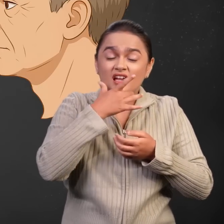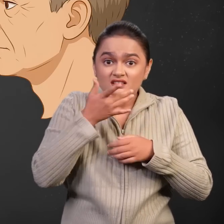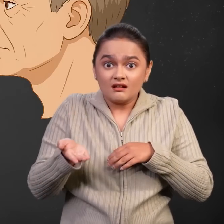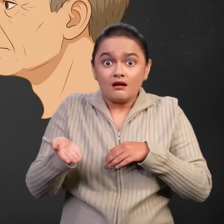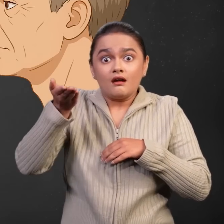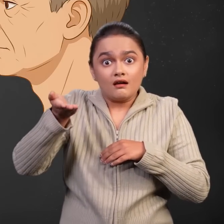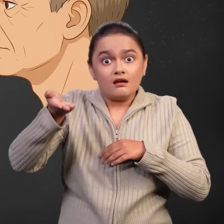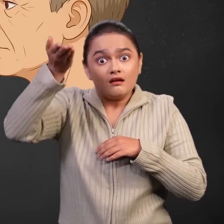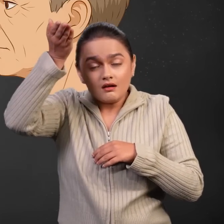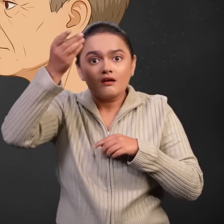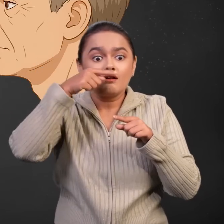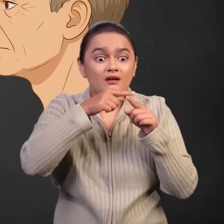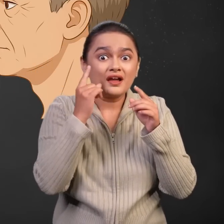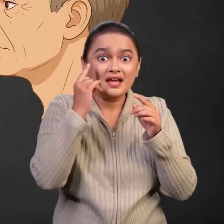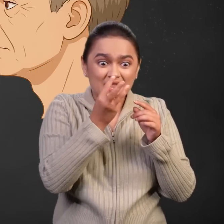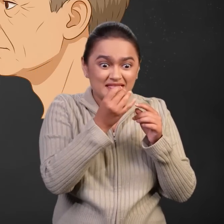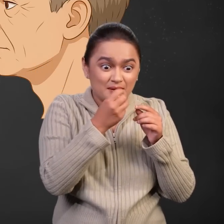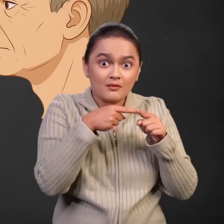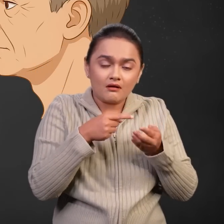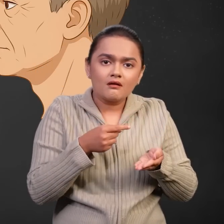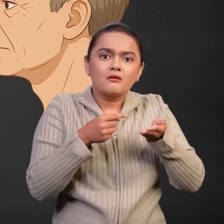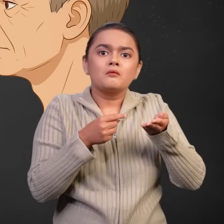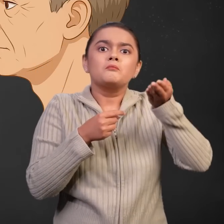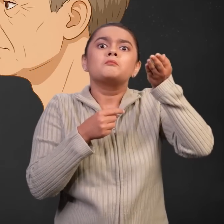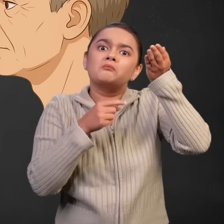increases, that difference in number will increase with age.